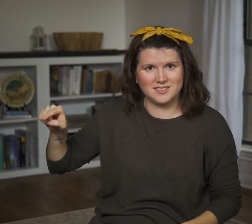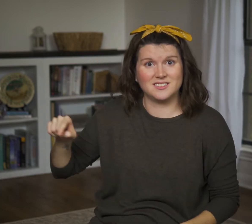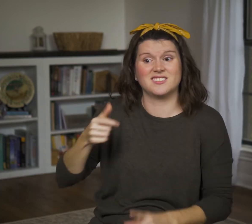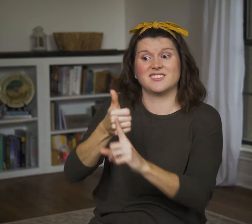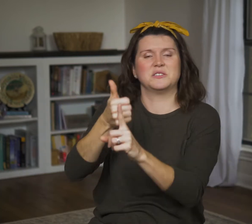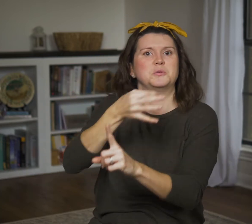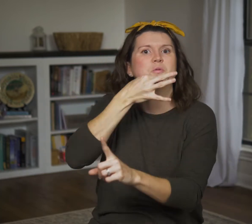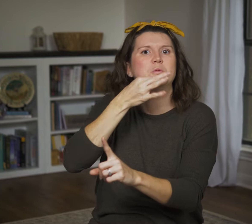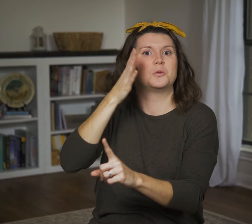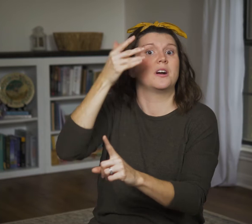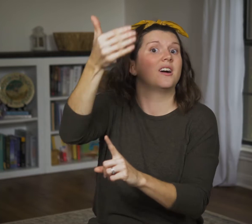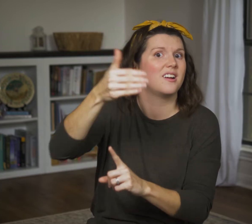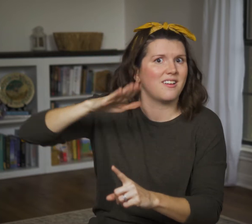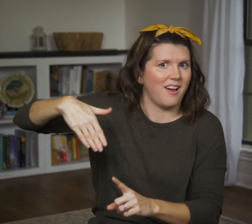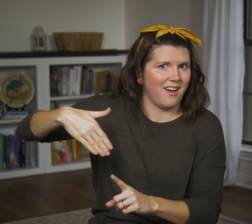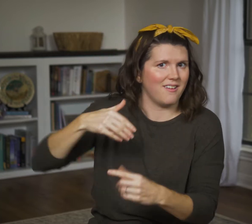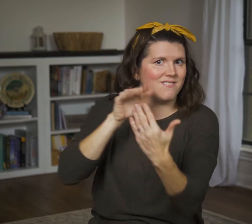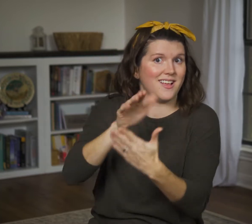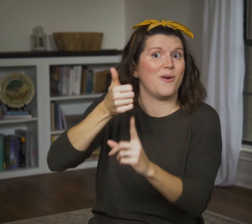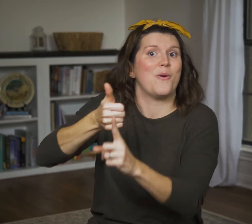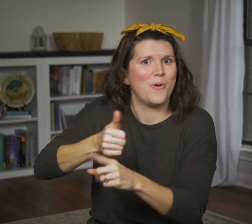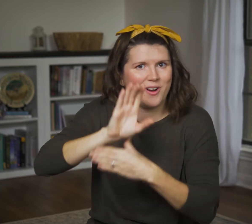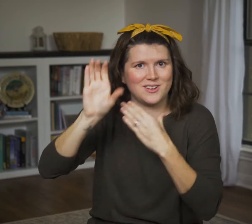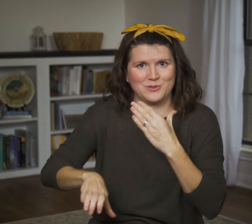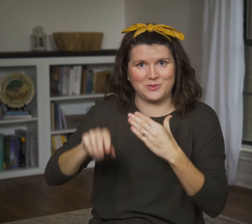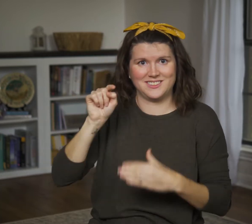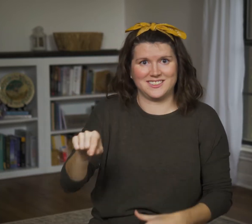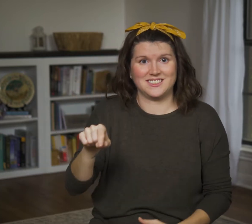but they haven’t encountered their own consequences yet.